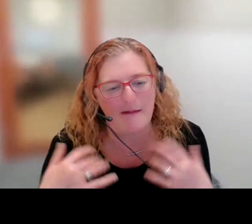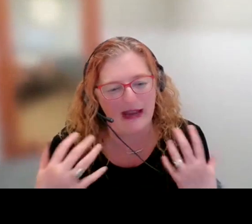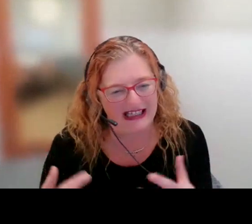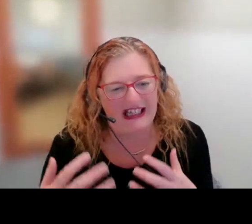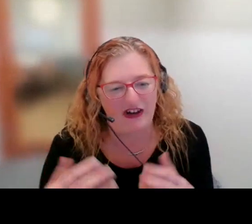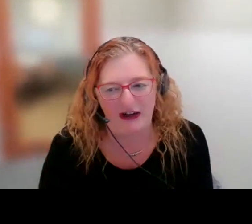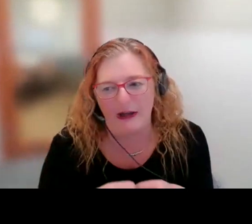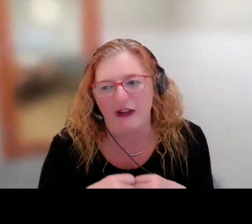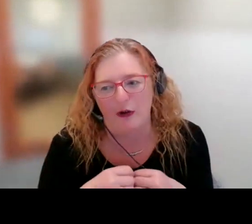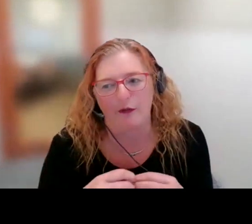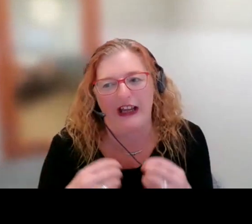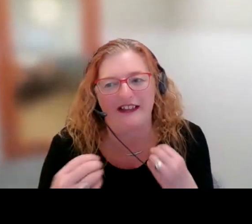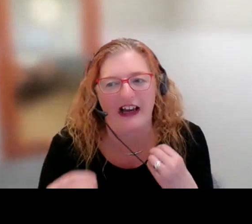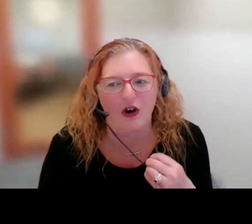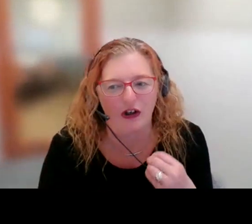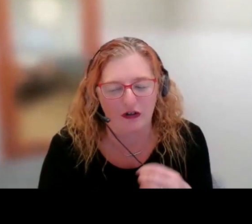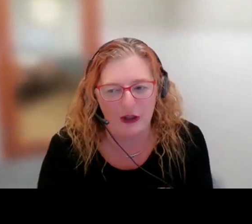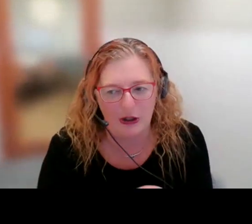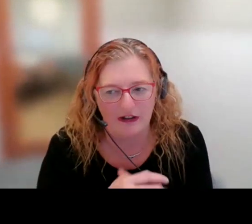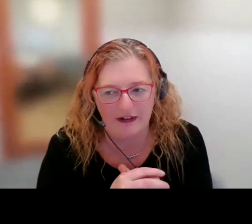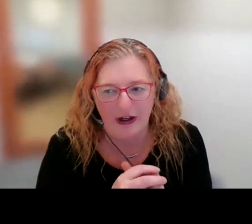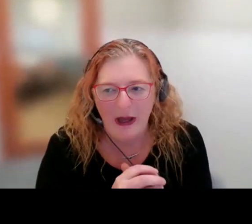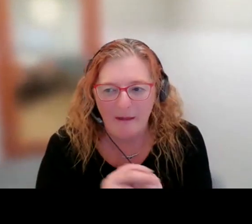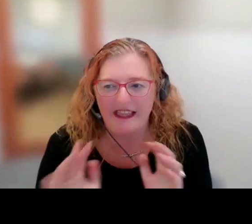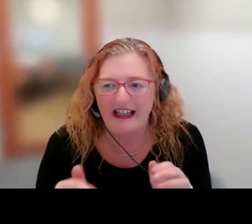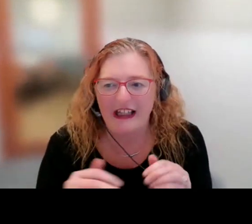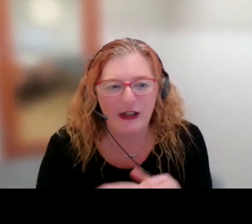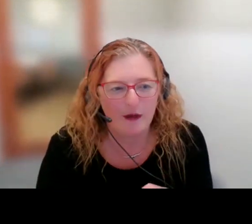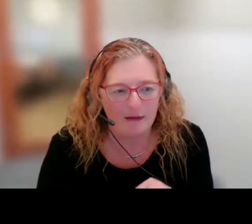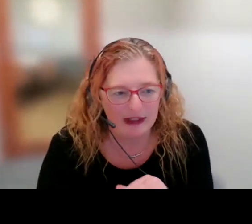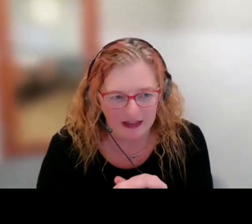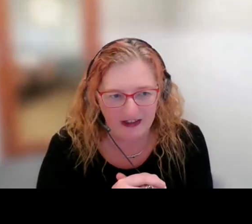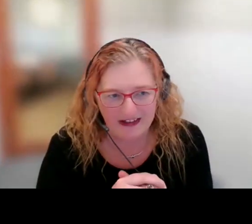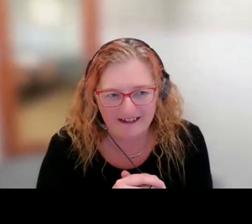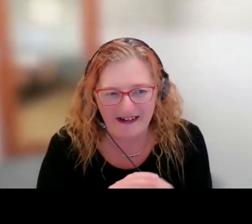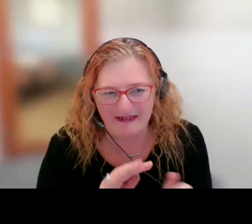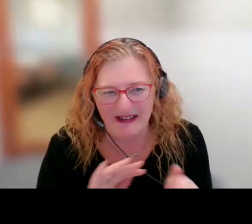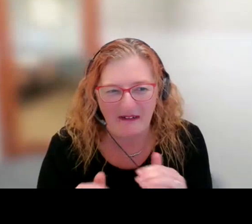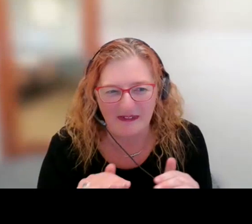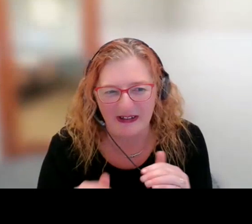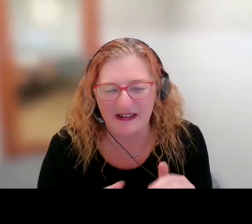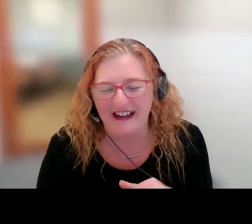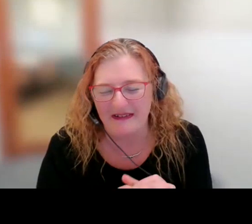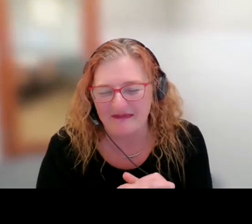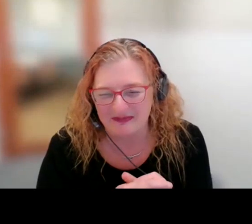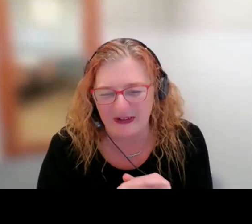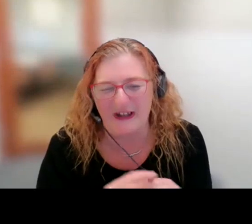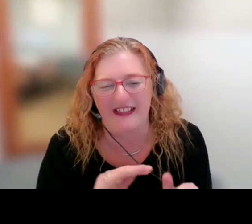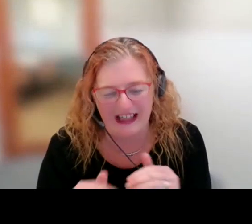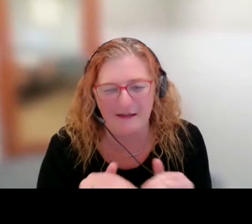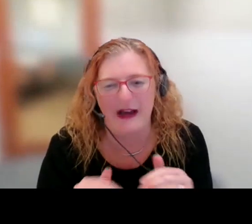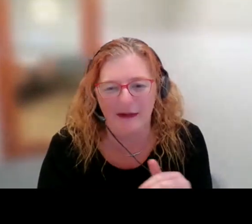amend the agreement to reflect that contribution. But thank you. You've got me thinking. I will have a further think about whether